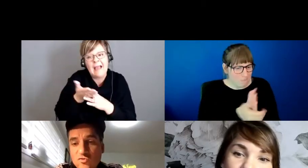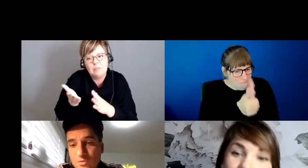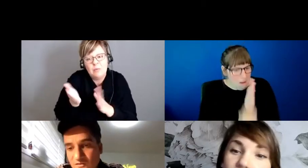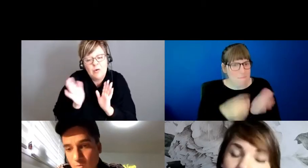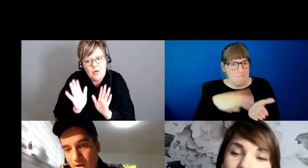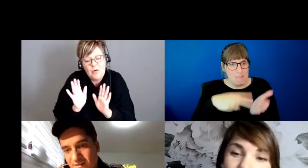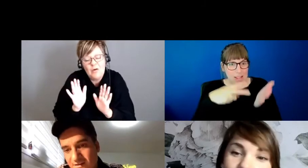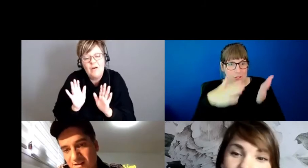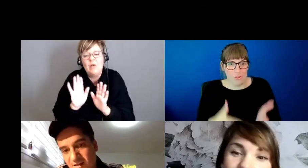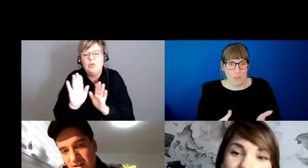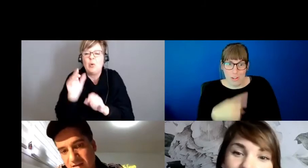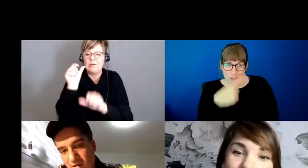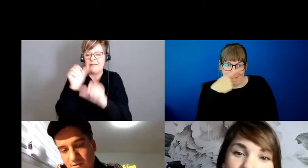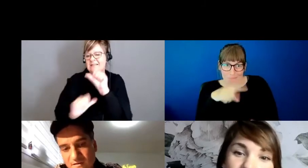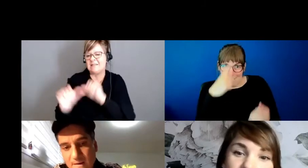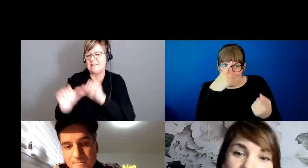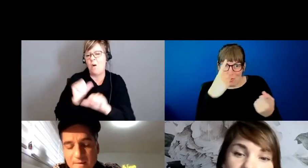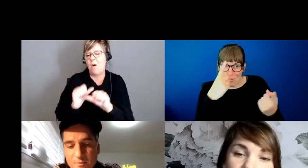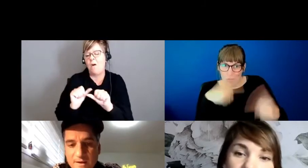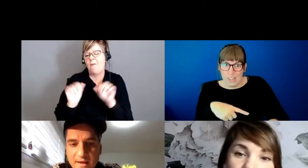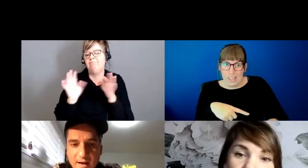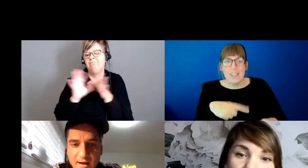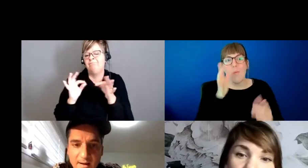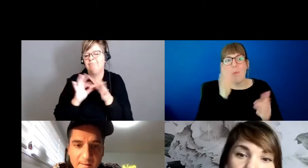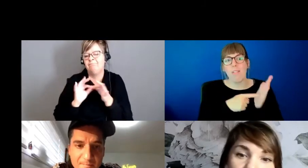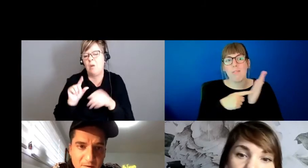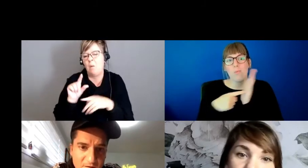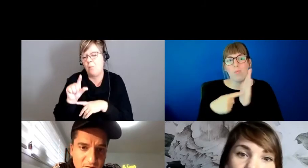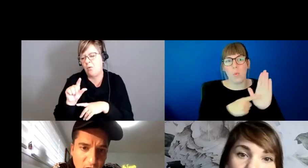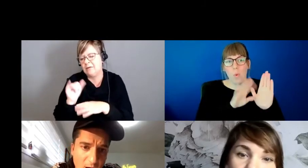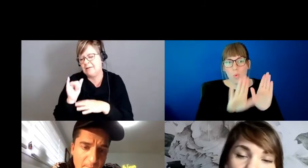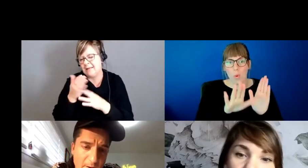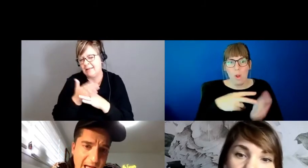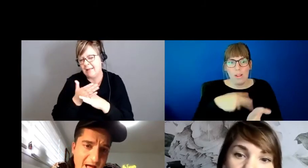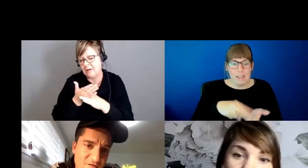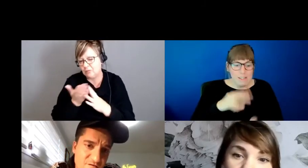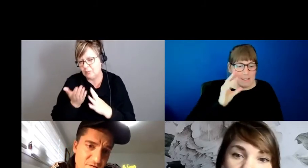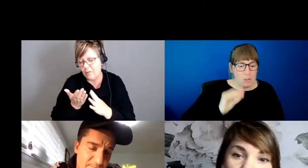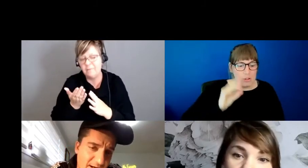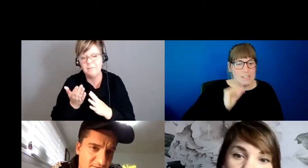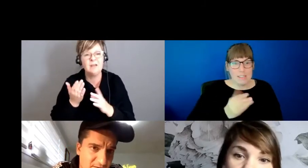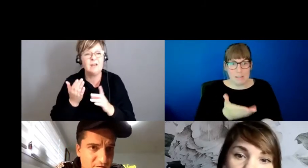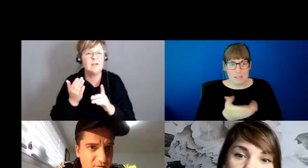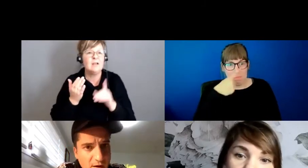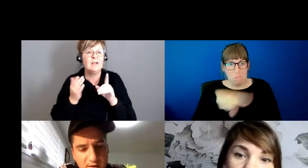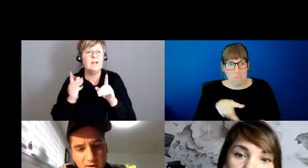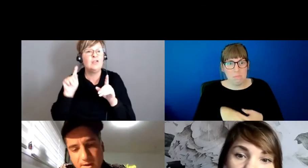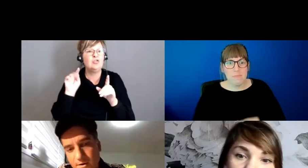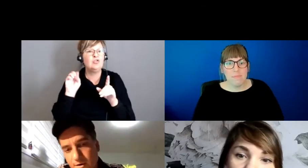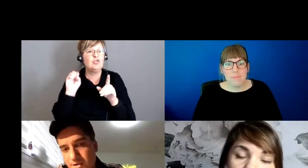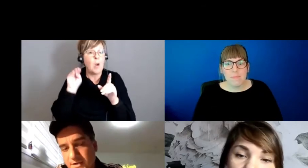I WANTED TO SHARE A LITTLE BIT MORE YOUR DANCE EXPERIENCE AND -- TALKING ABOUT HER DANCE